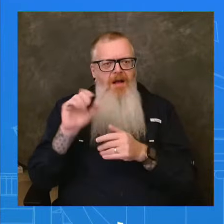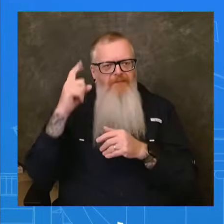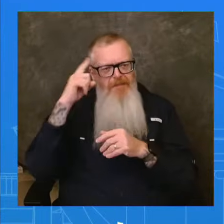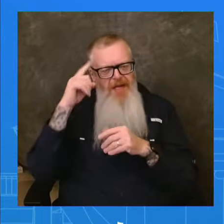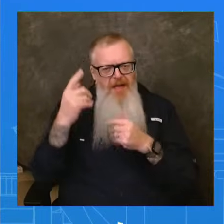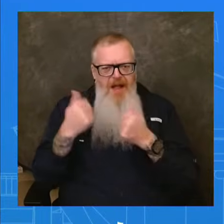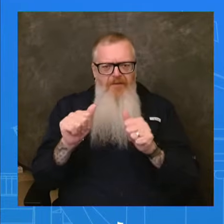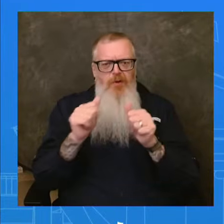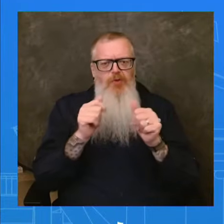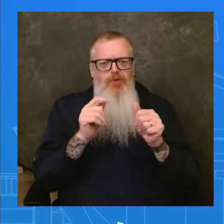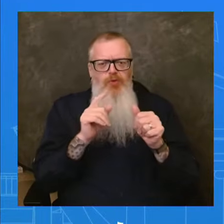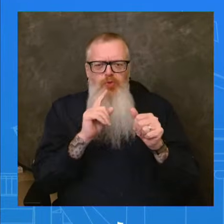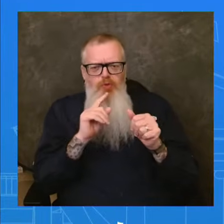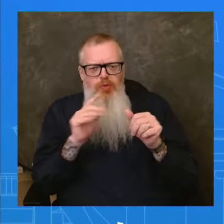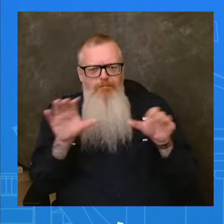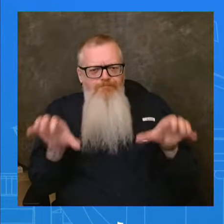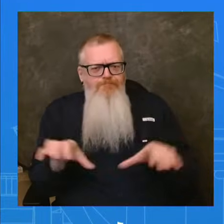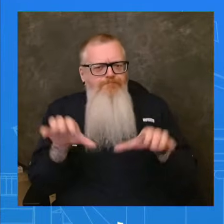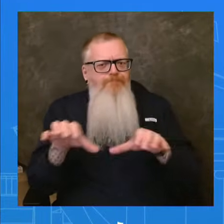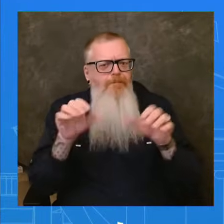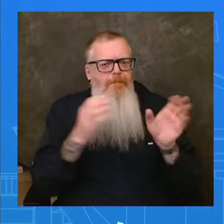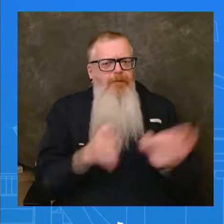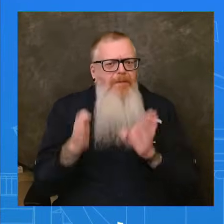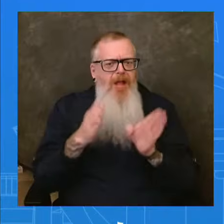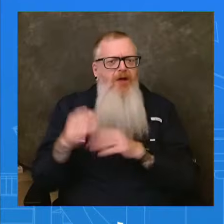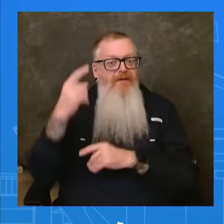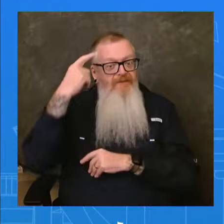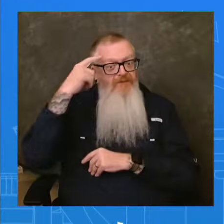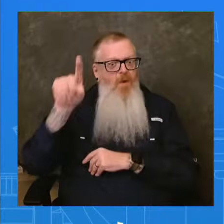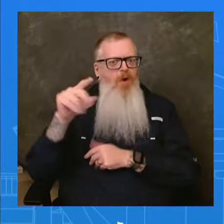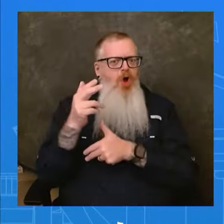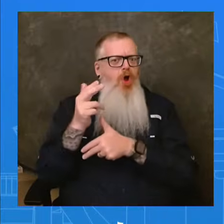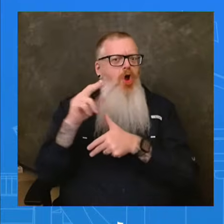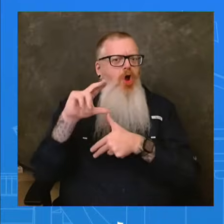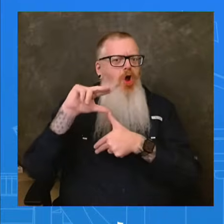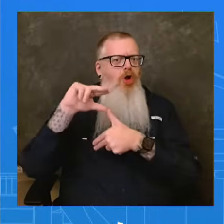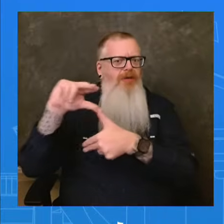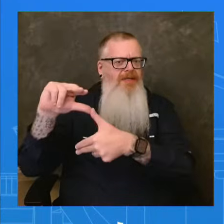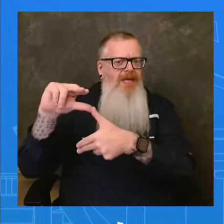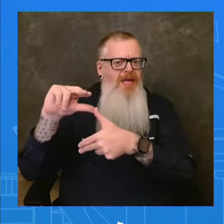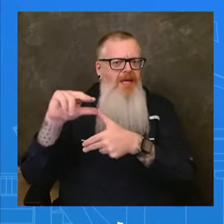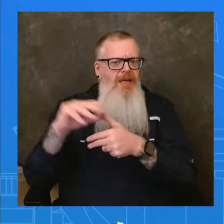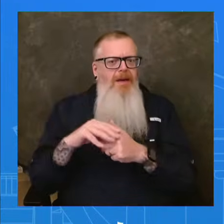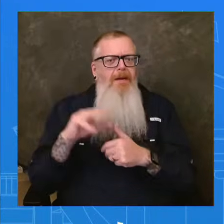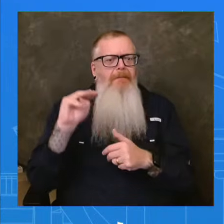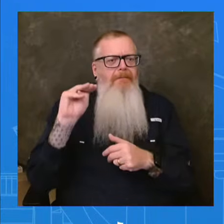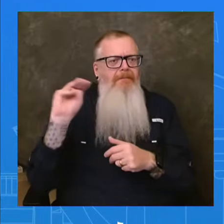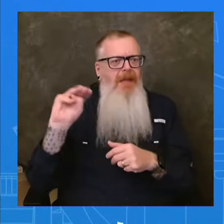Earlier this week, the president quickly approved the state of Florider -- Florida's and the -- and the Simo- --